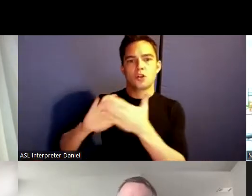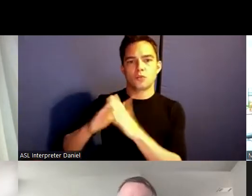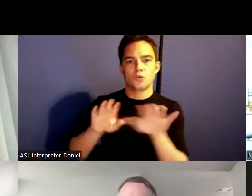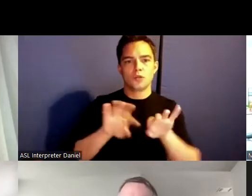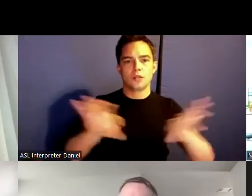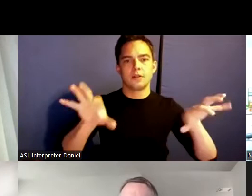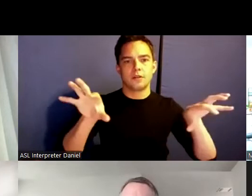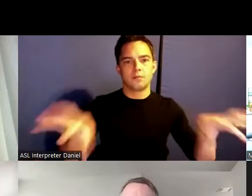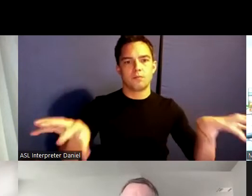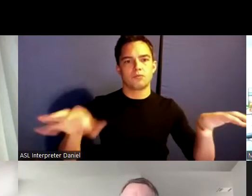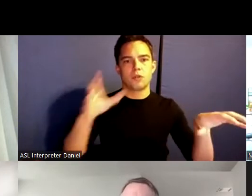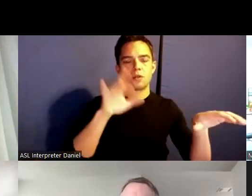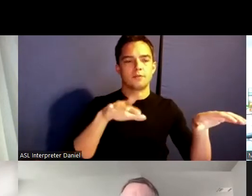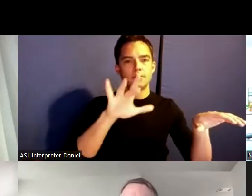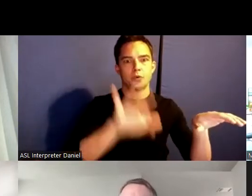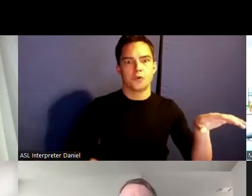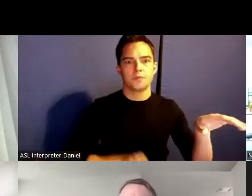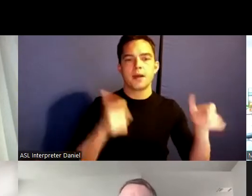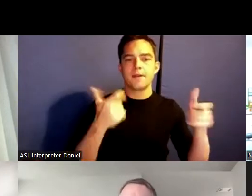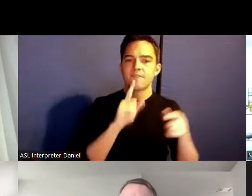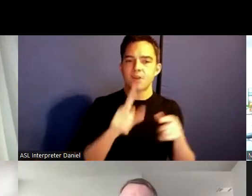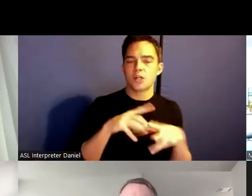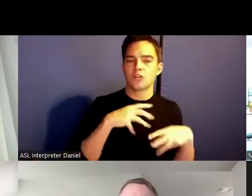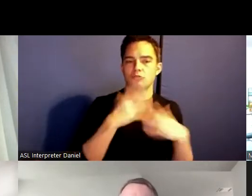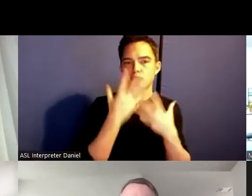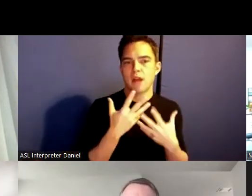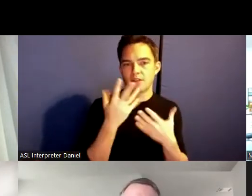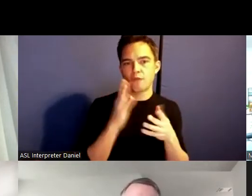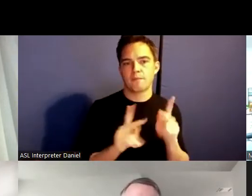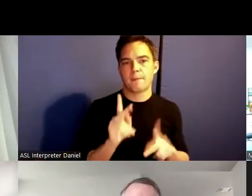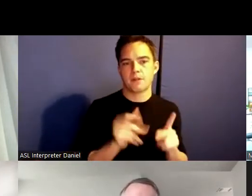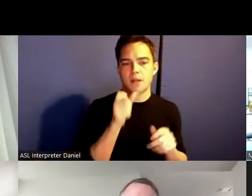think, really tragic for people not being able to be together.